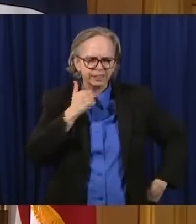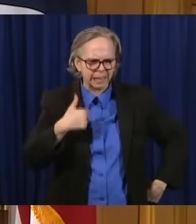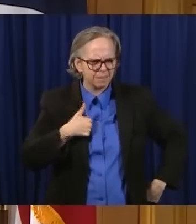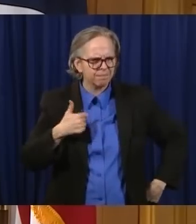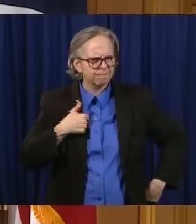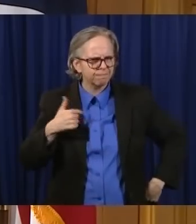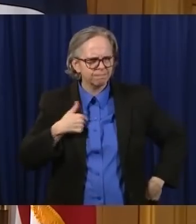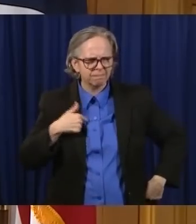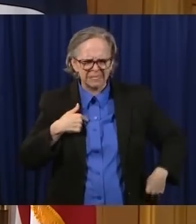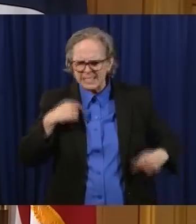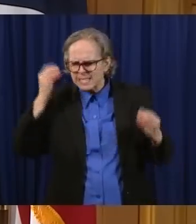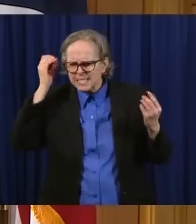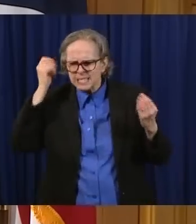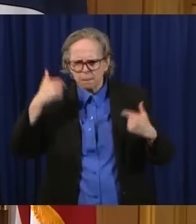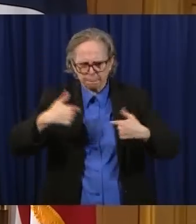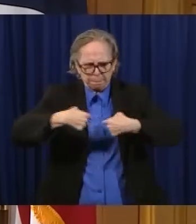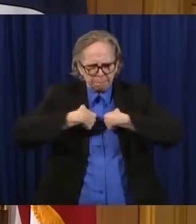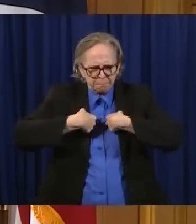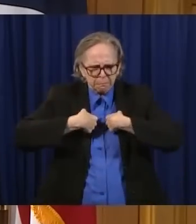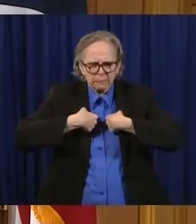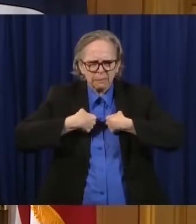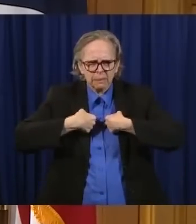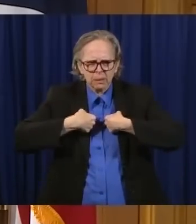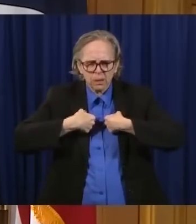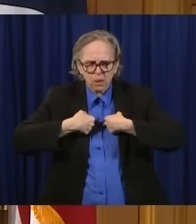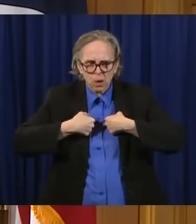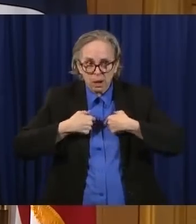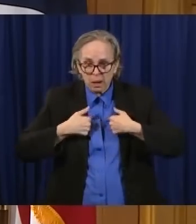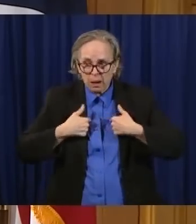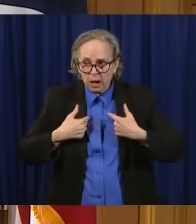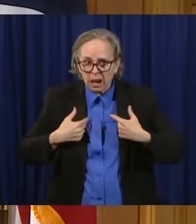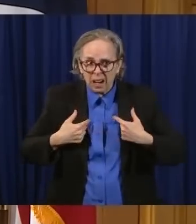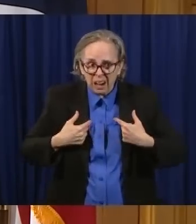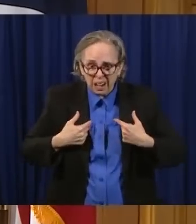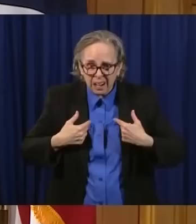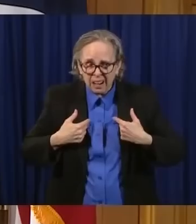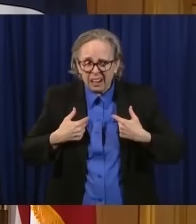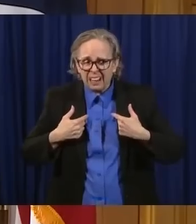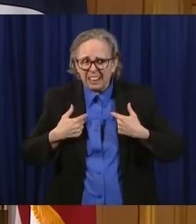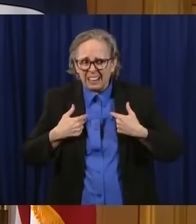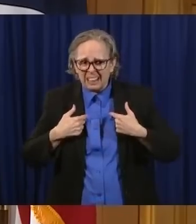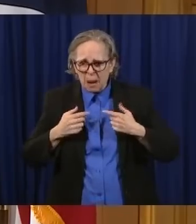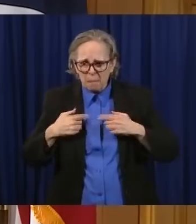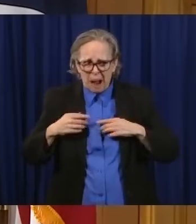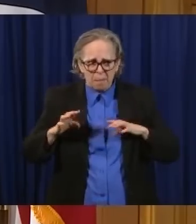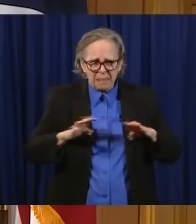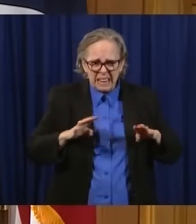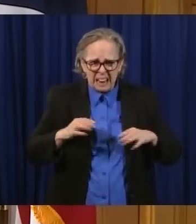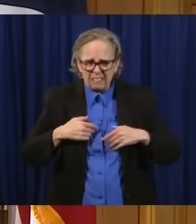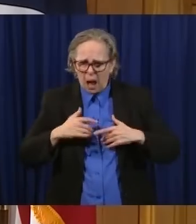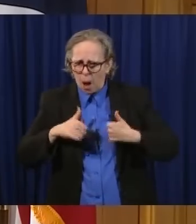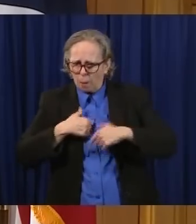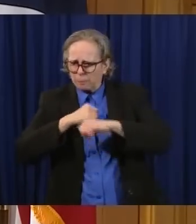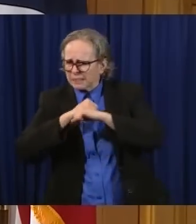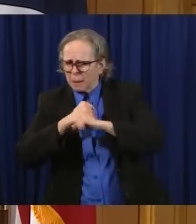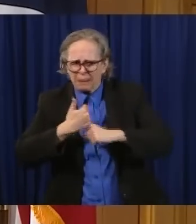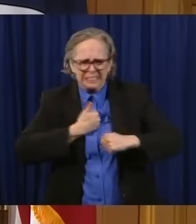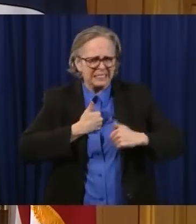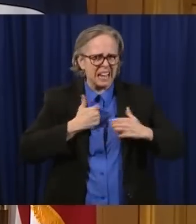BUT, AGAIN, AS WE START BACK IN PEOPLE ARE GOING TO HAVE TO MAKE DECISIONS AND PEOPLE WILL